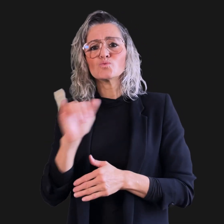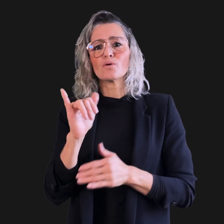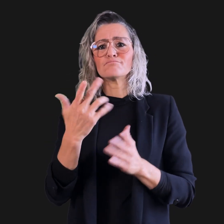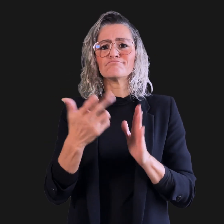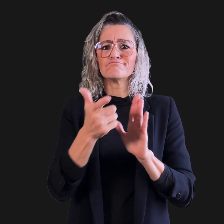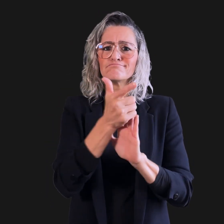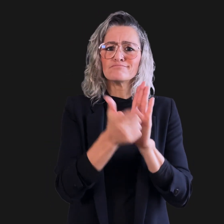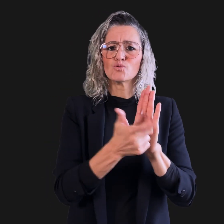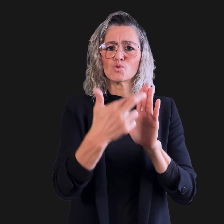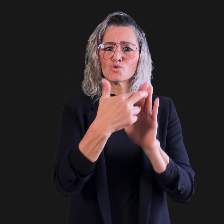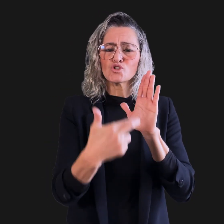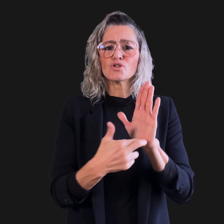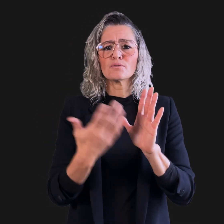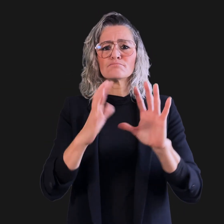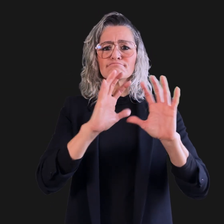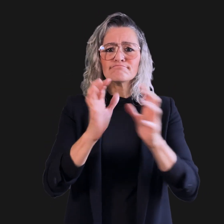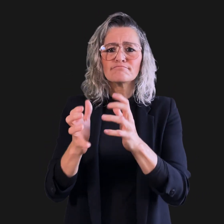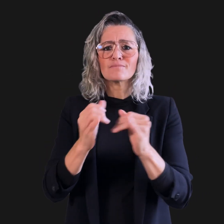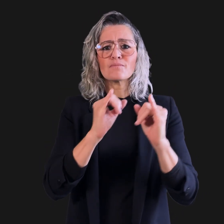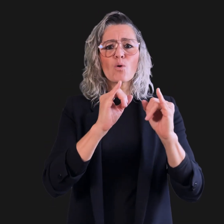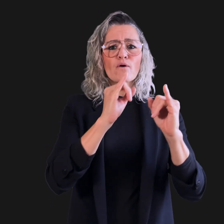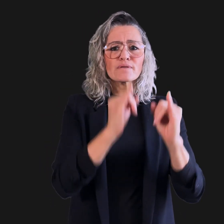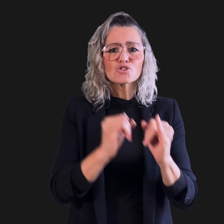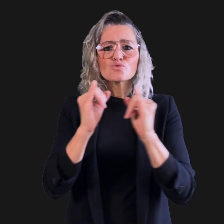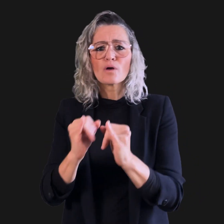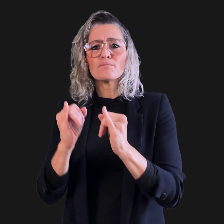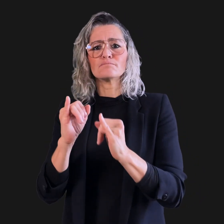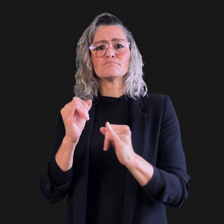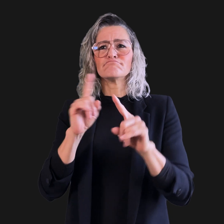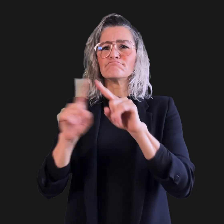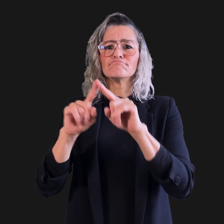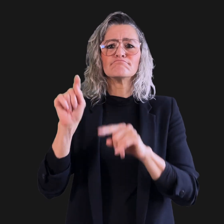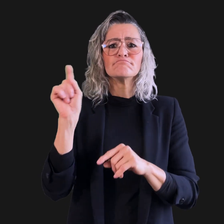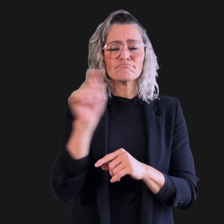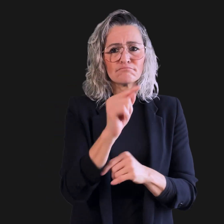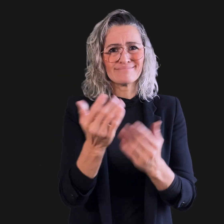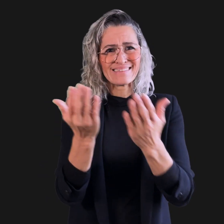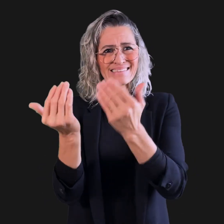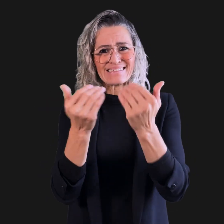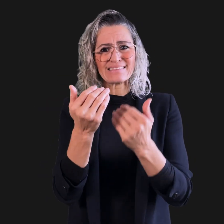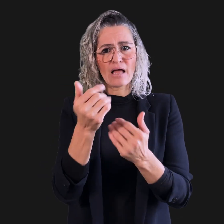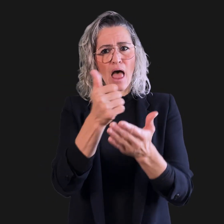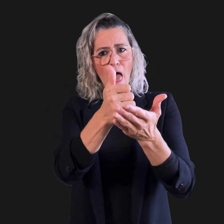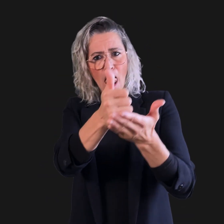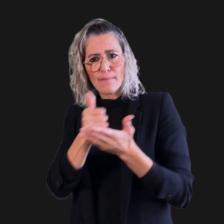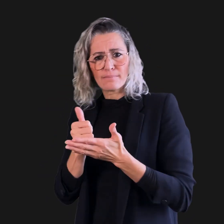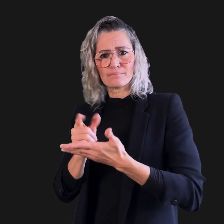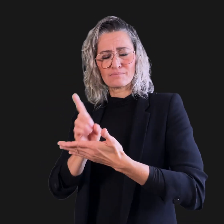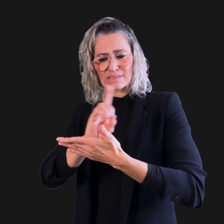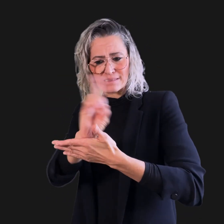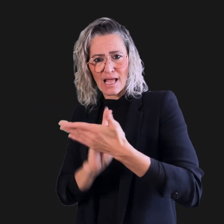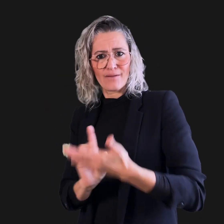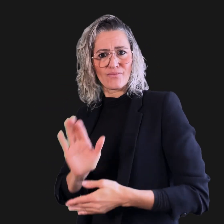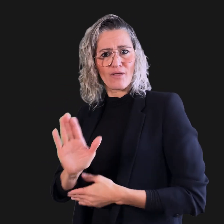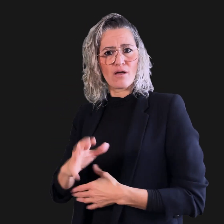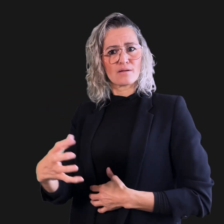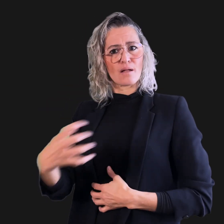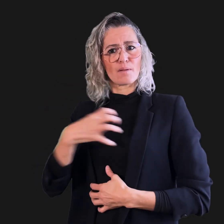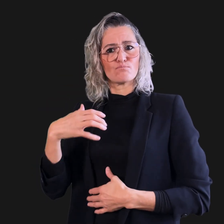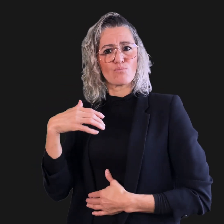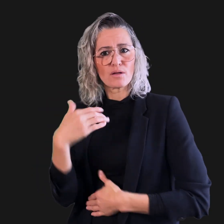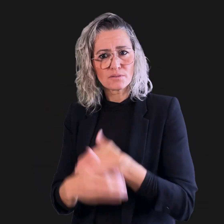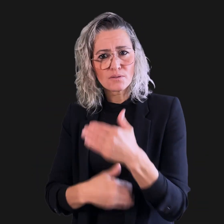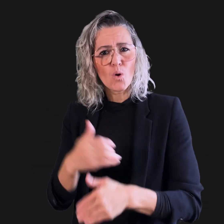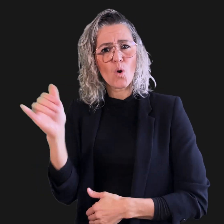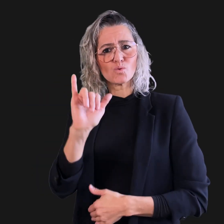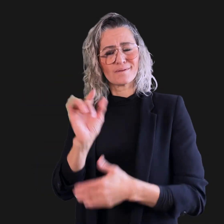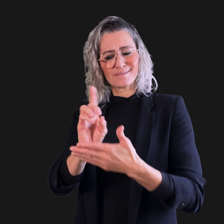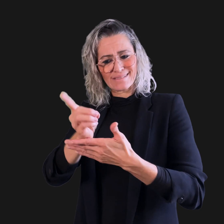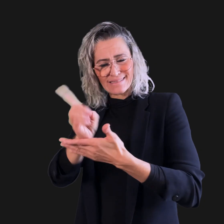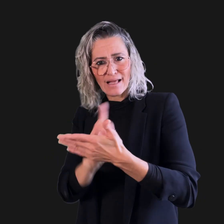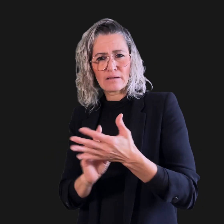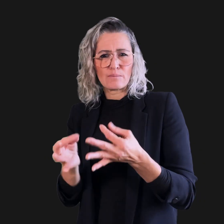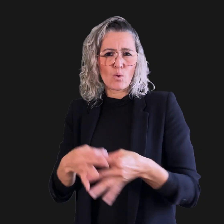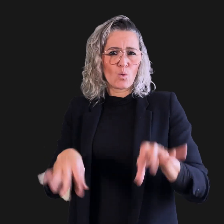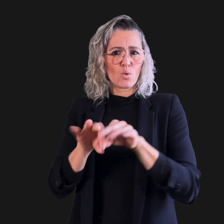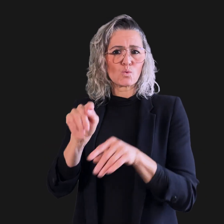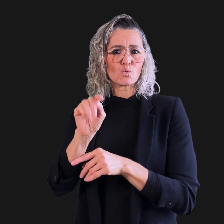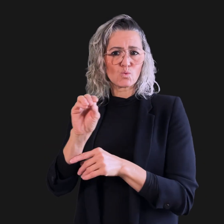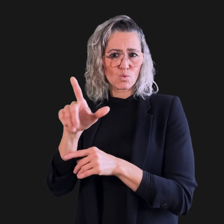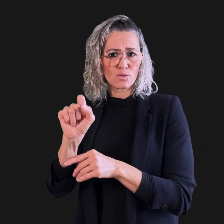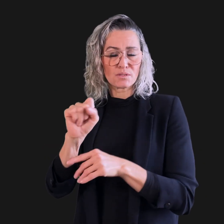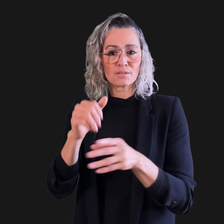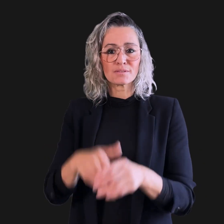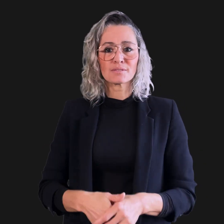and regulated entities on the design of its complaints process and key tools.